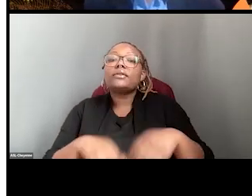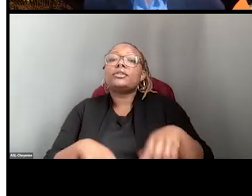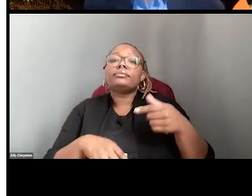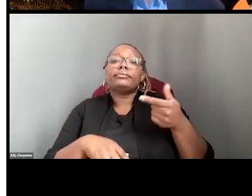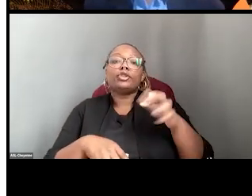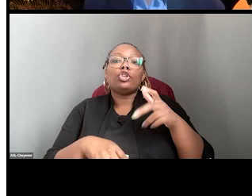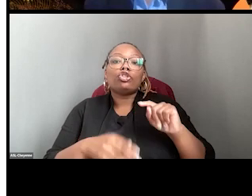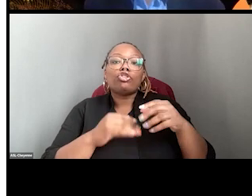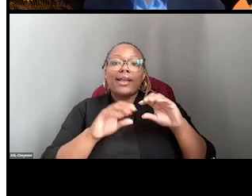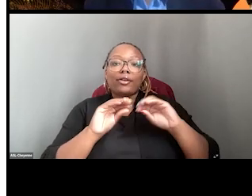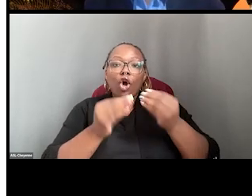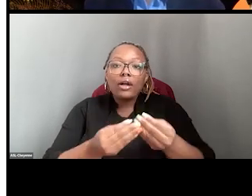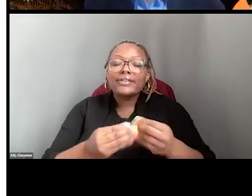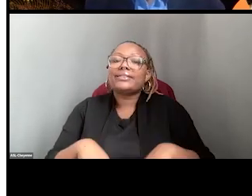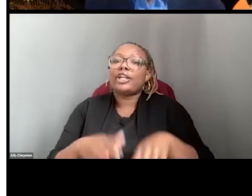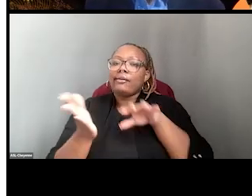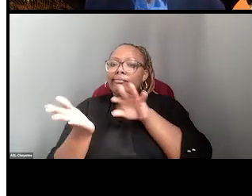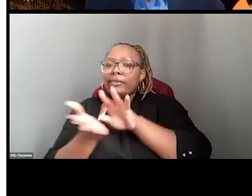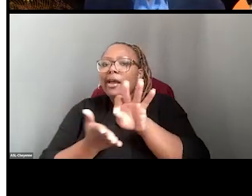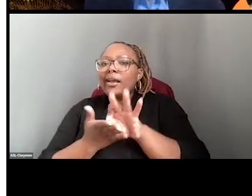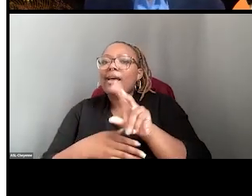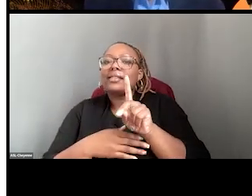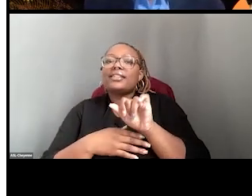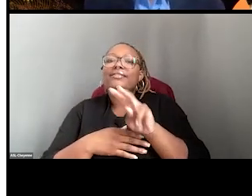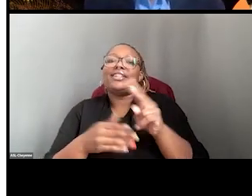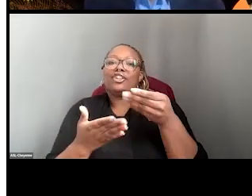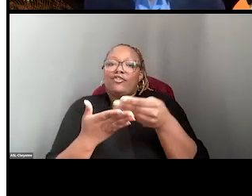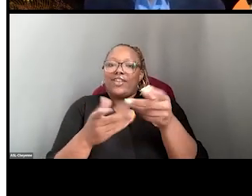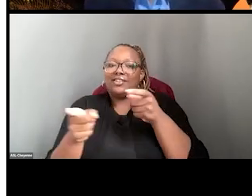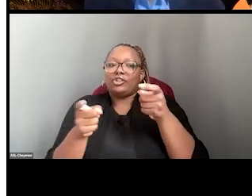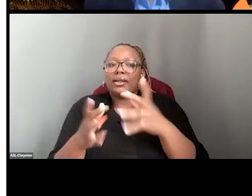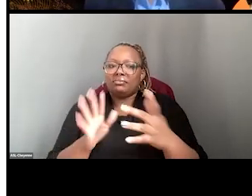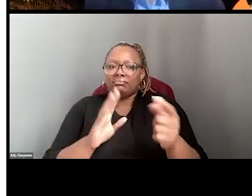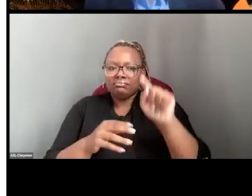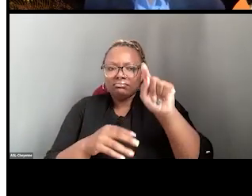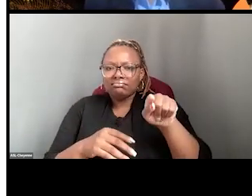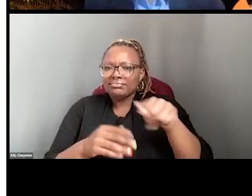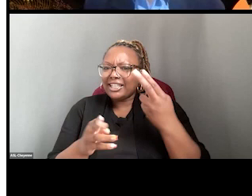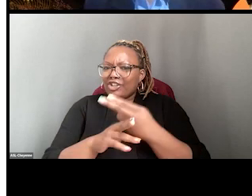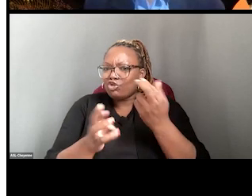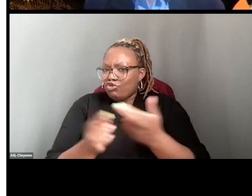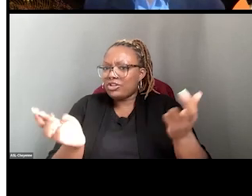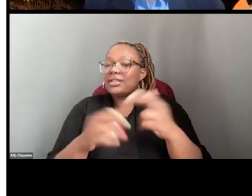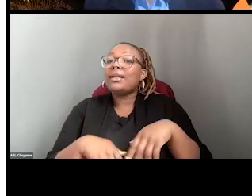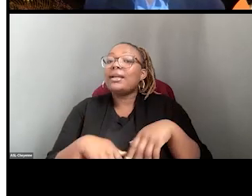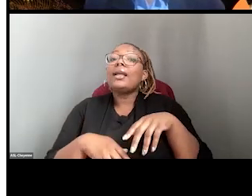in our Division of Financial Management. If you're a PI or a co-PI, you should be able to reach out to your SRO